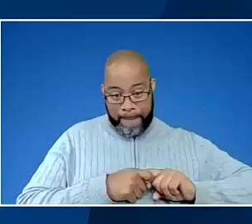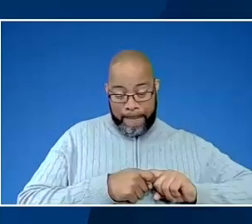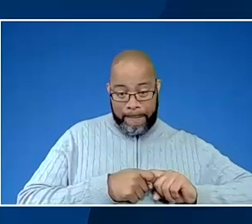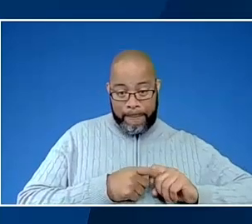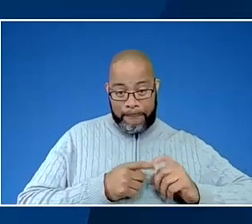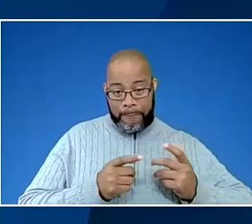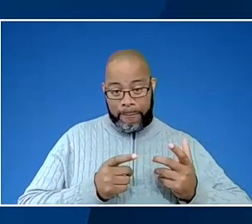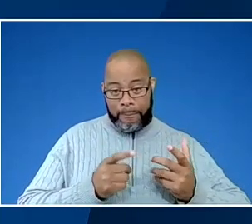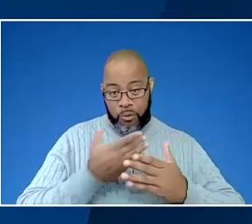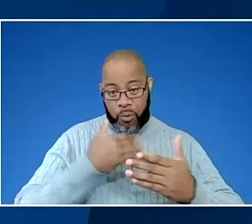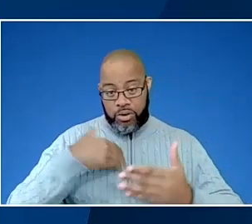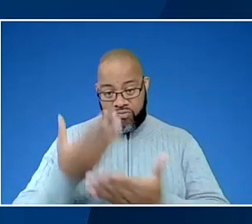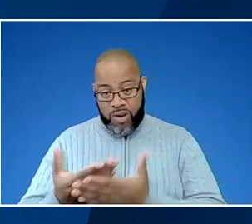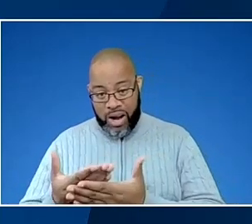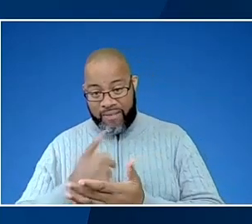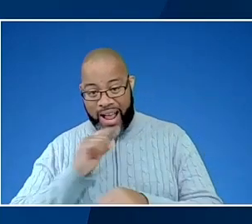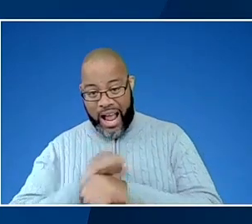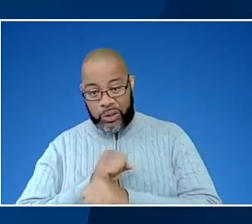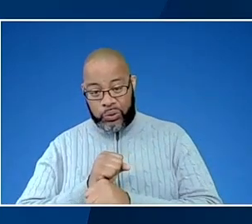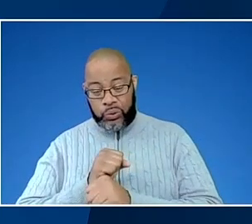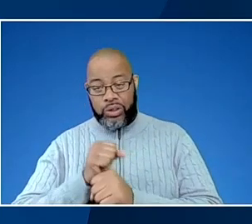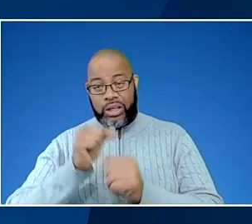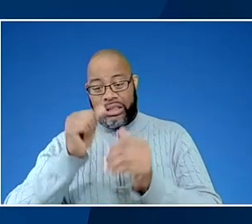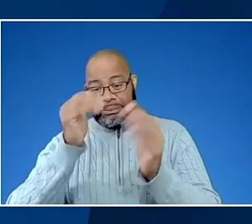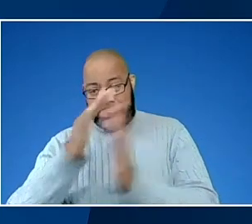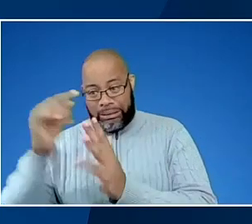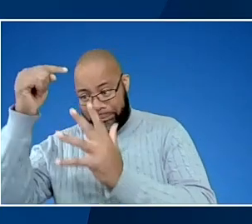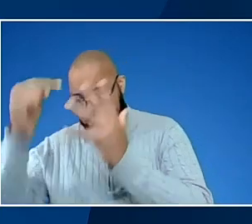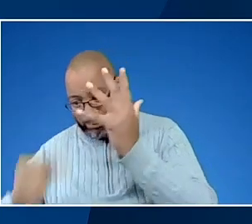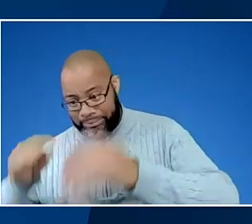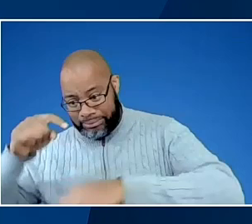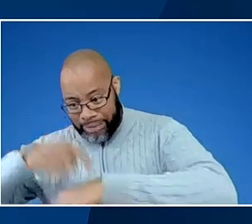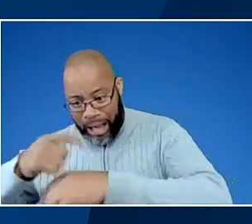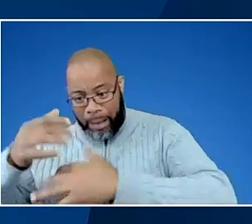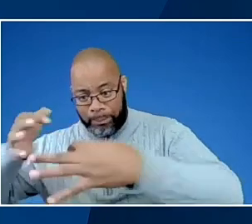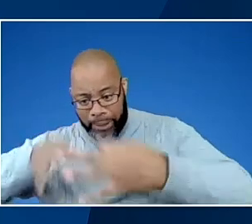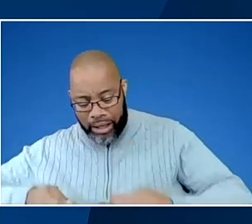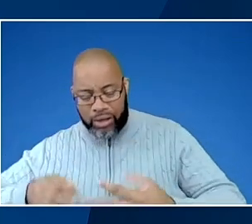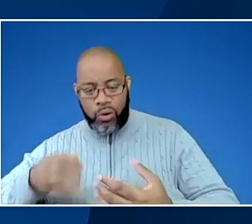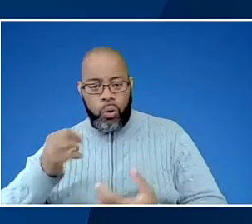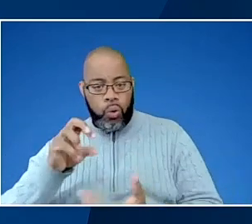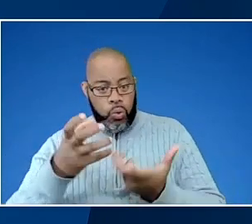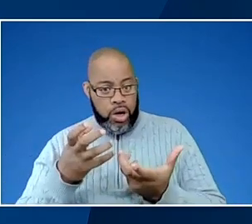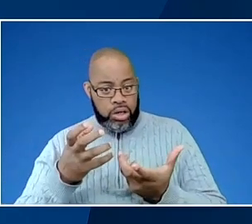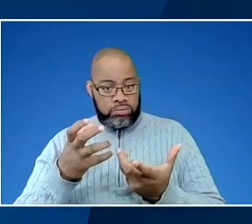we get to the actual logistics of, like, the time. Or do you want to talk about